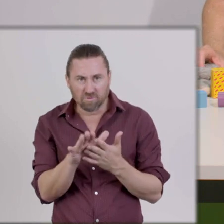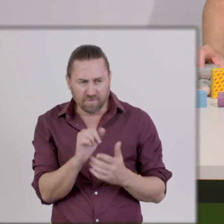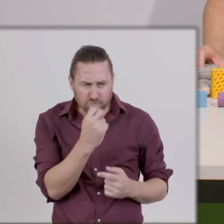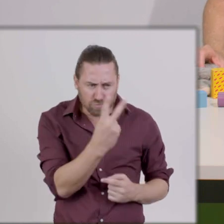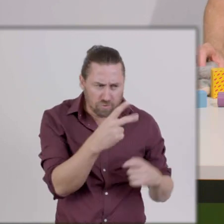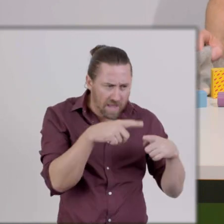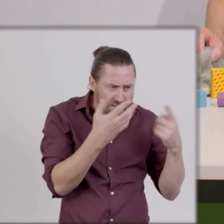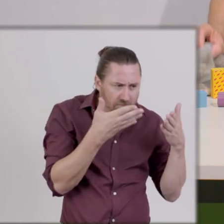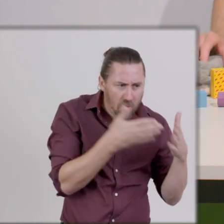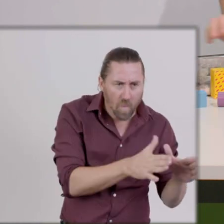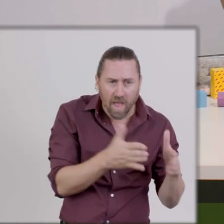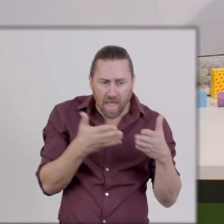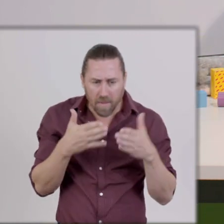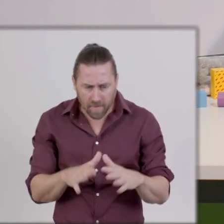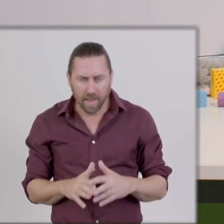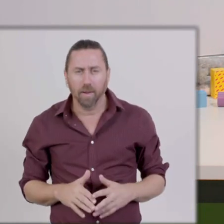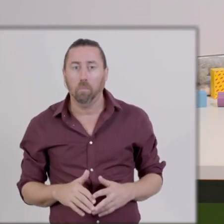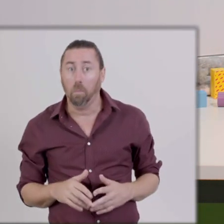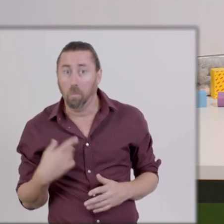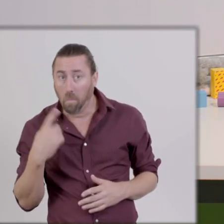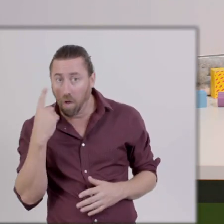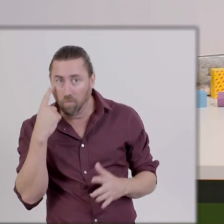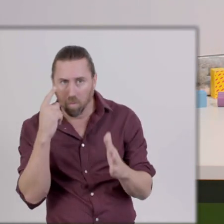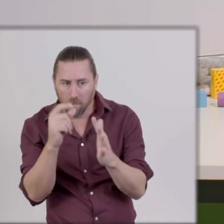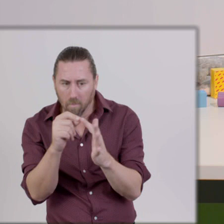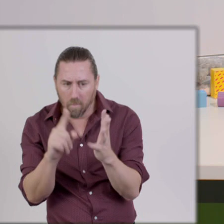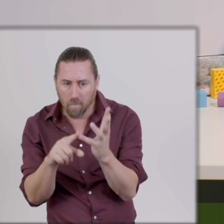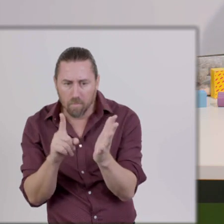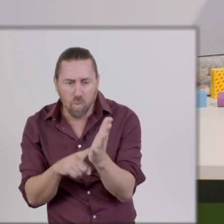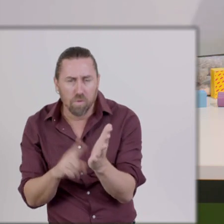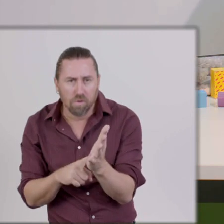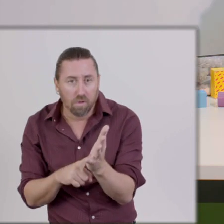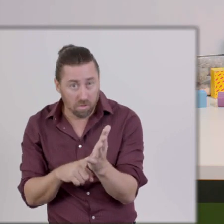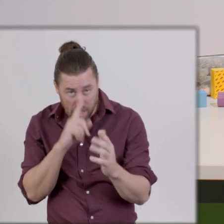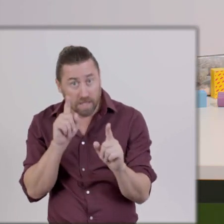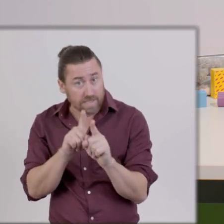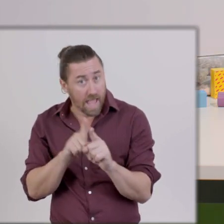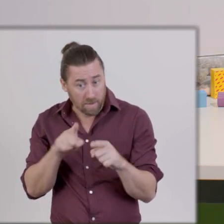Now let's have a look at how a pull can be in different directions.